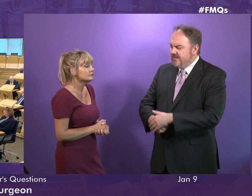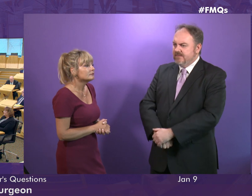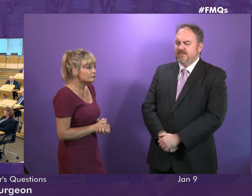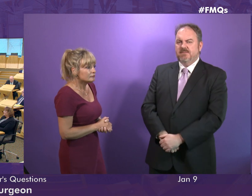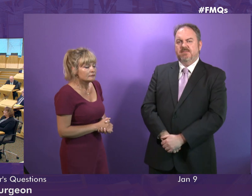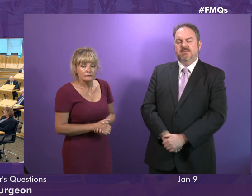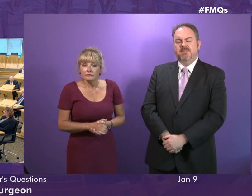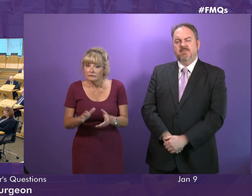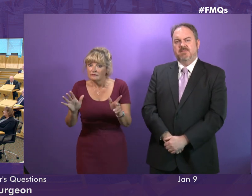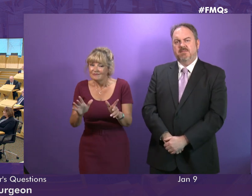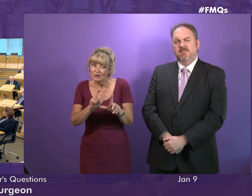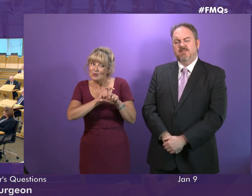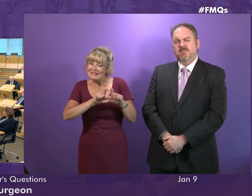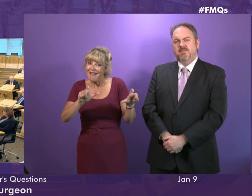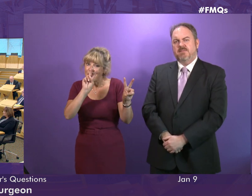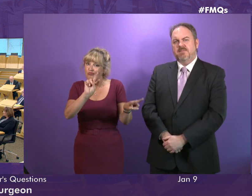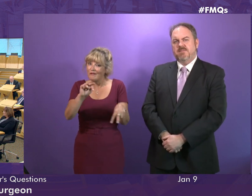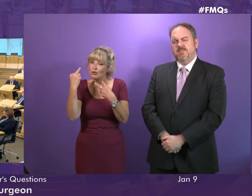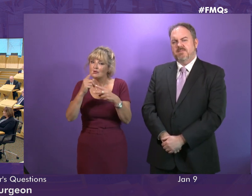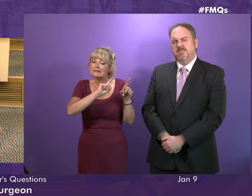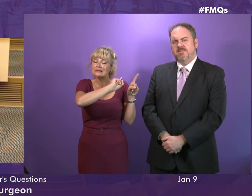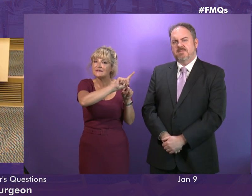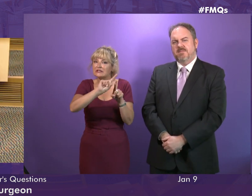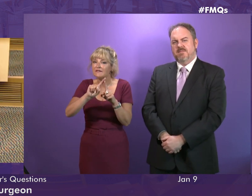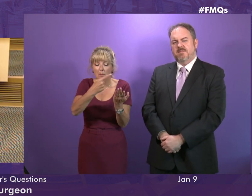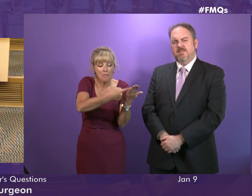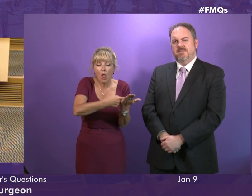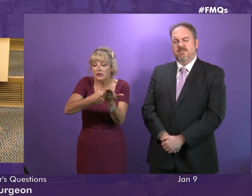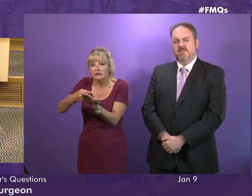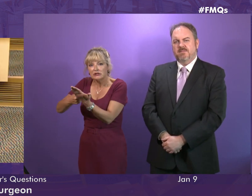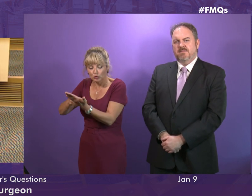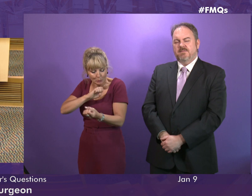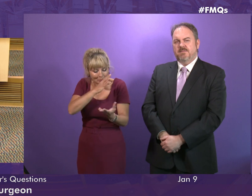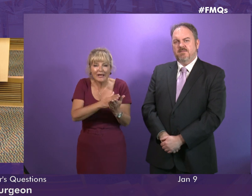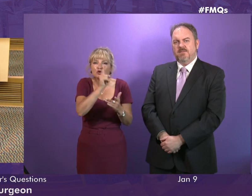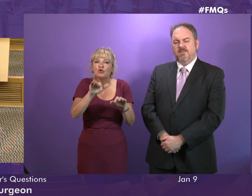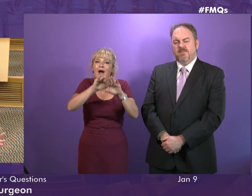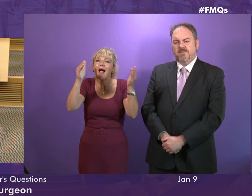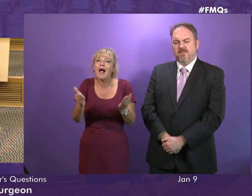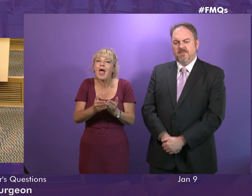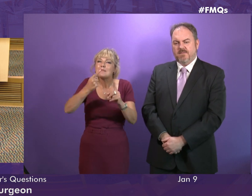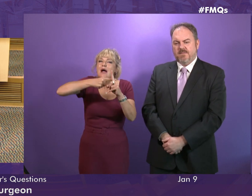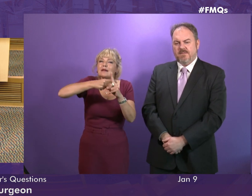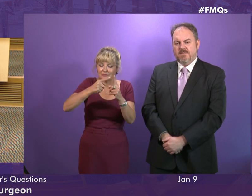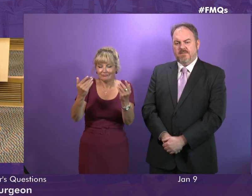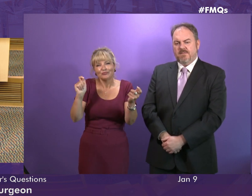policies as part of the process of updating the climate change action plan. The cabinet